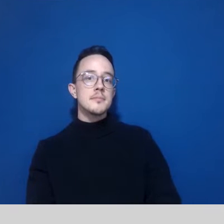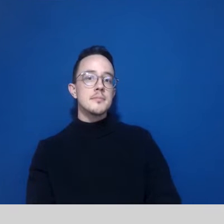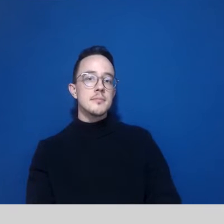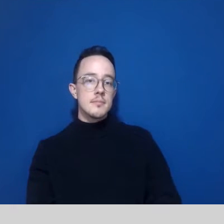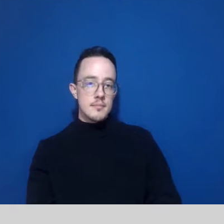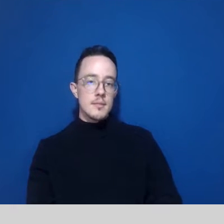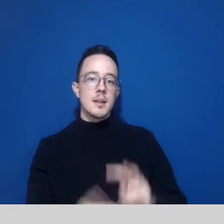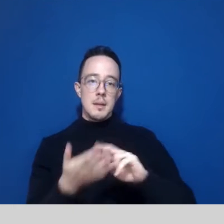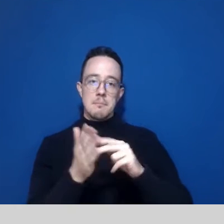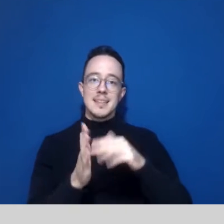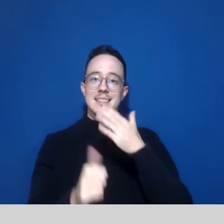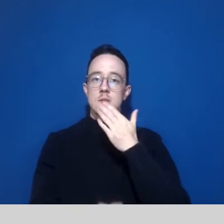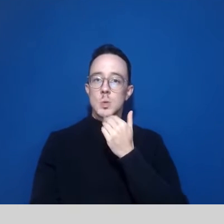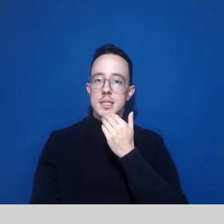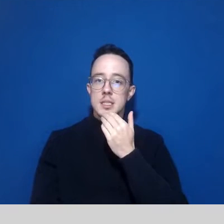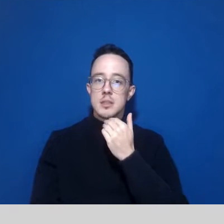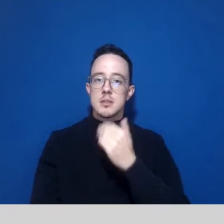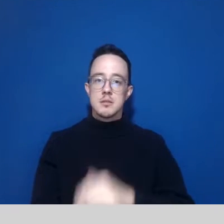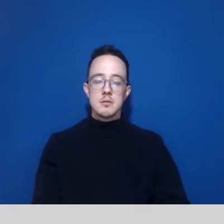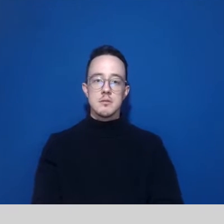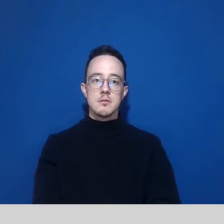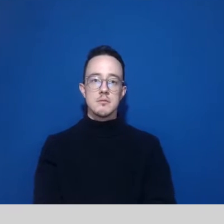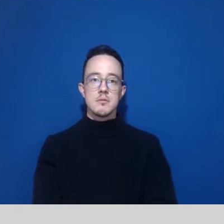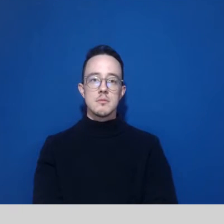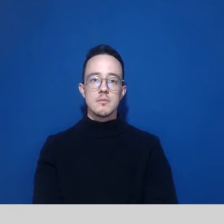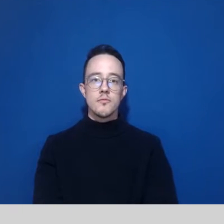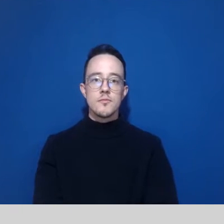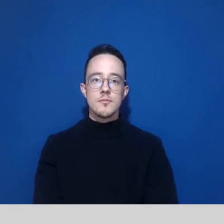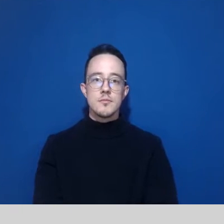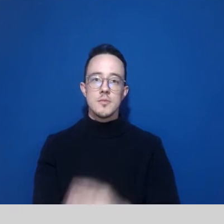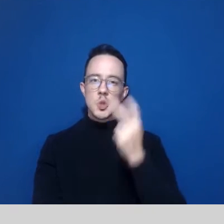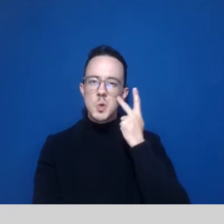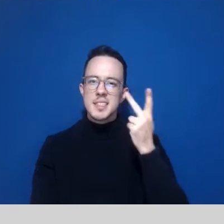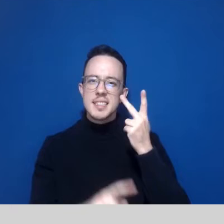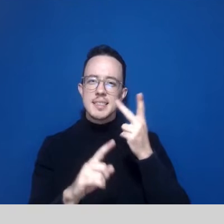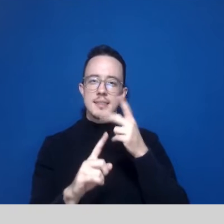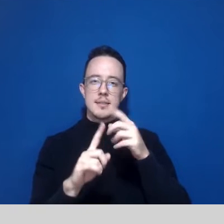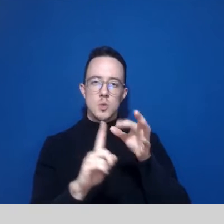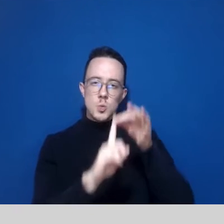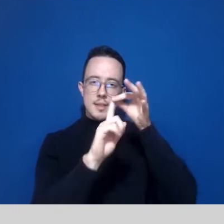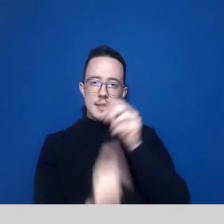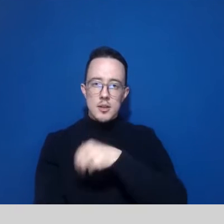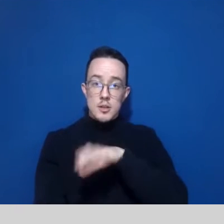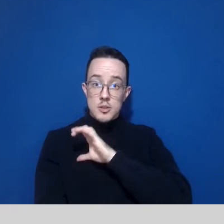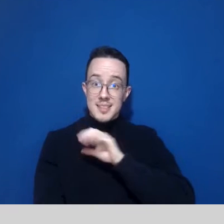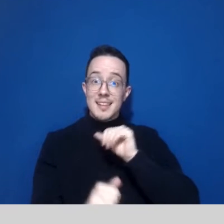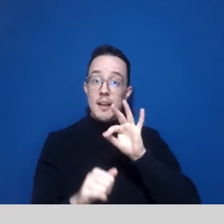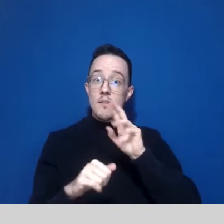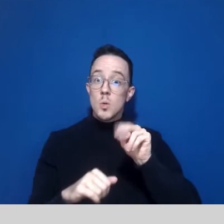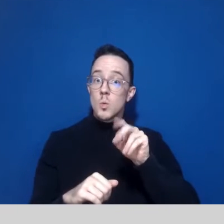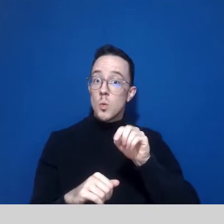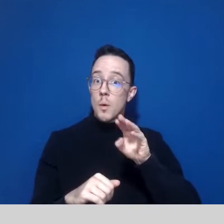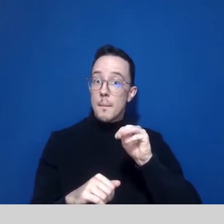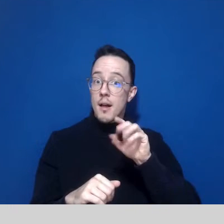which means sweet, it contains two characters outside of ASCII because they have some diacritics on them,